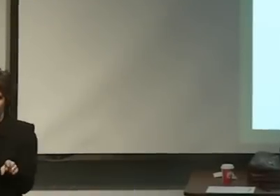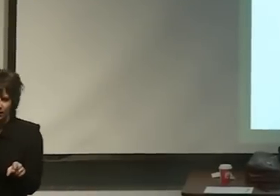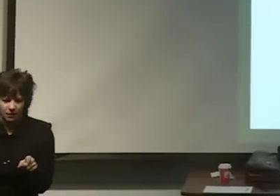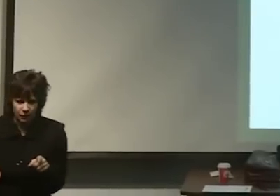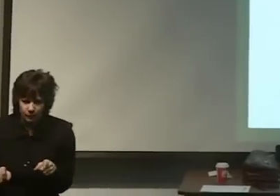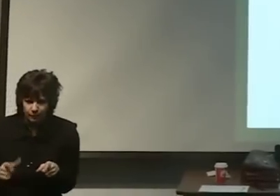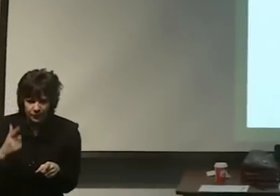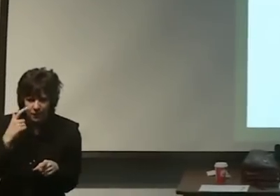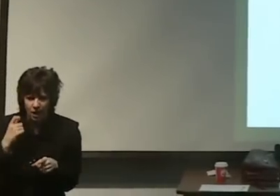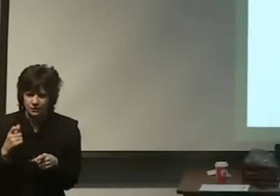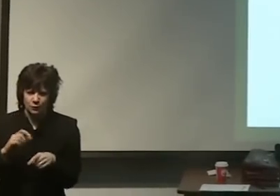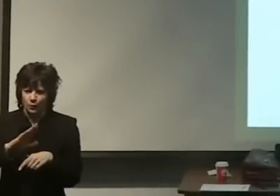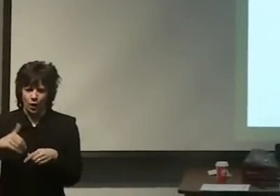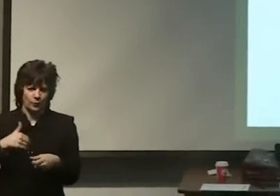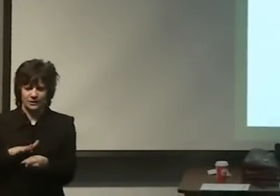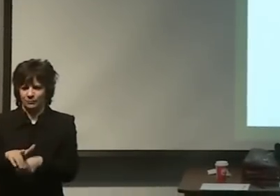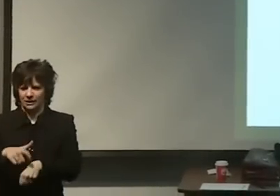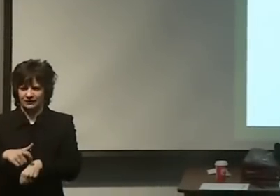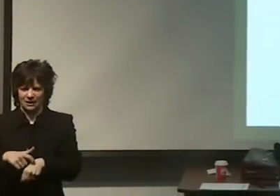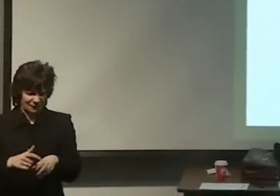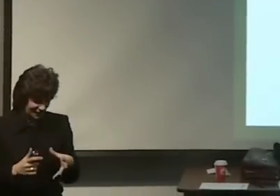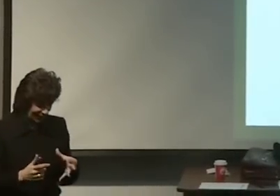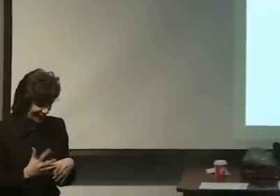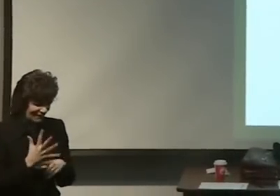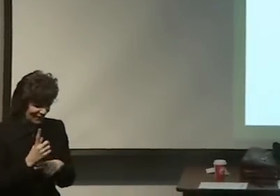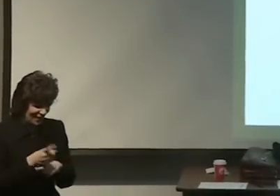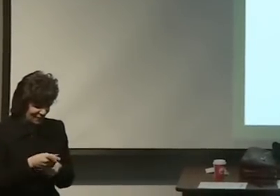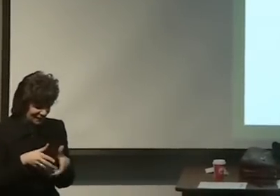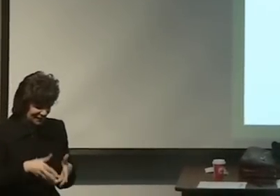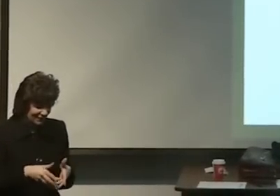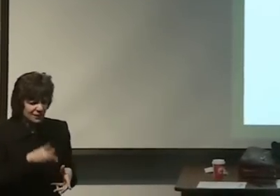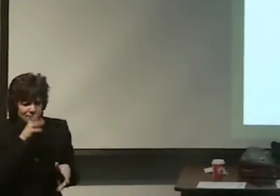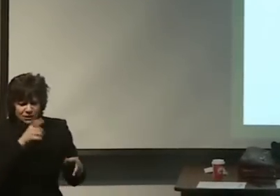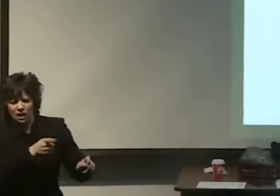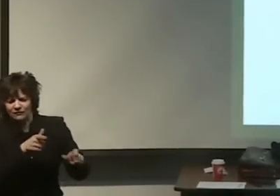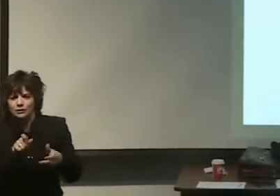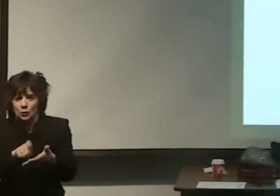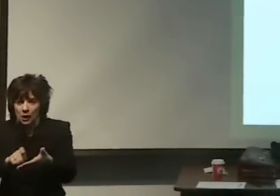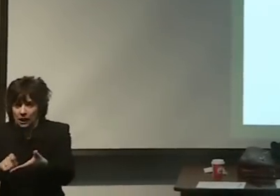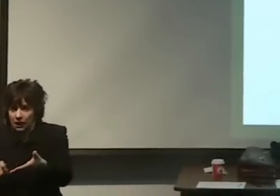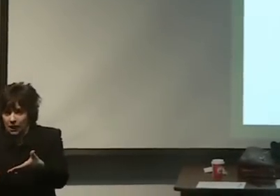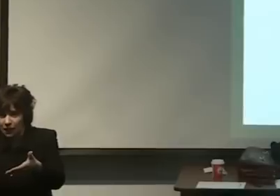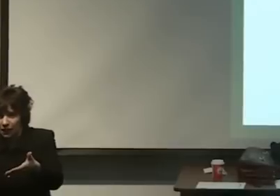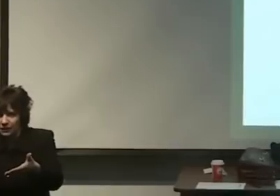Oh, rats, five minutes, I've got a century to go. Let me talk faster, just write faster. I know none of us would ever do that.